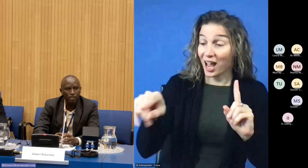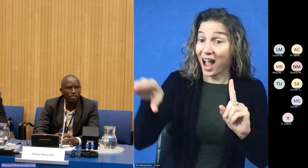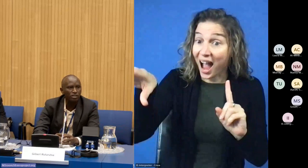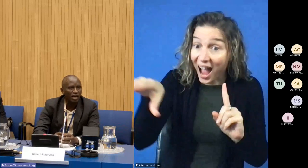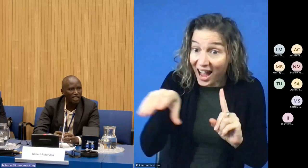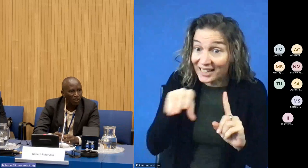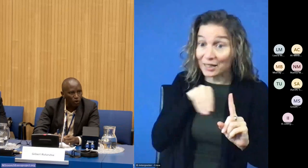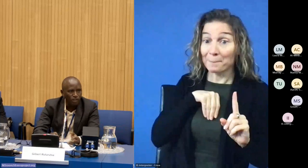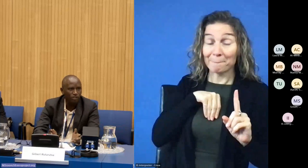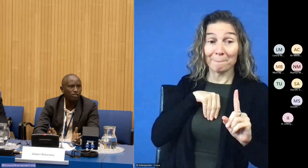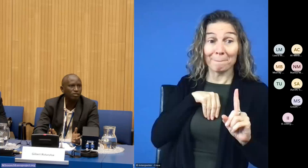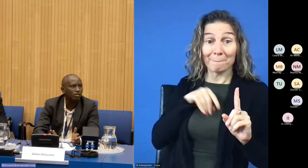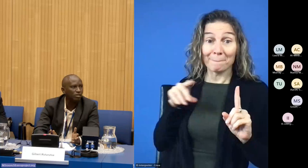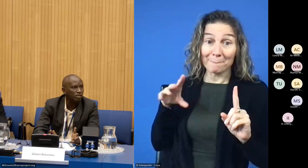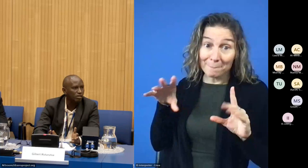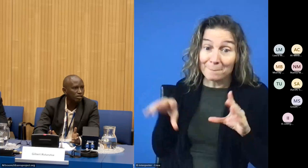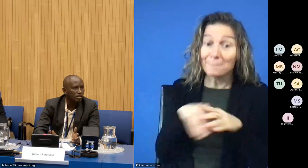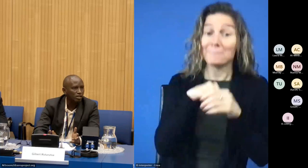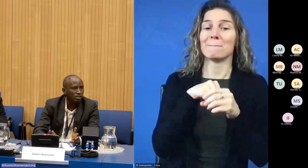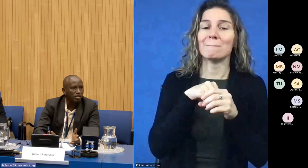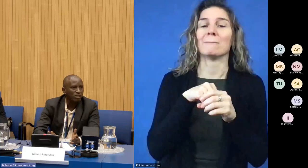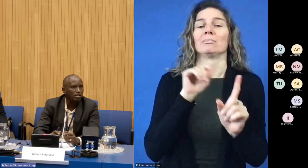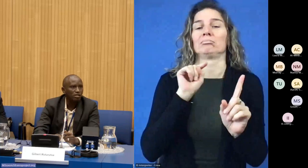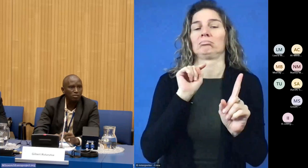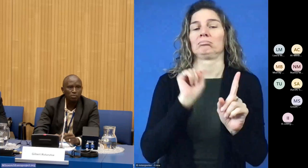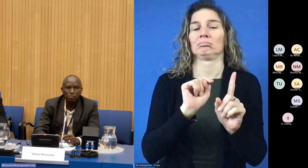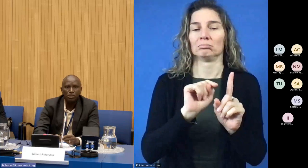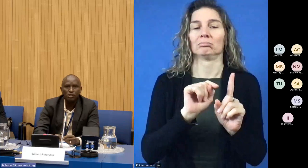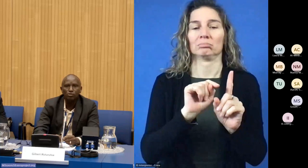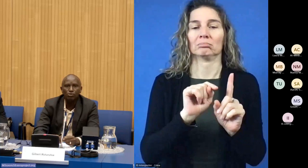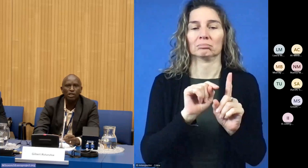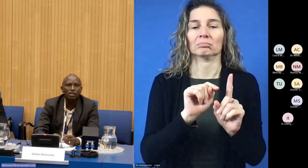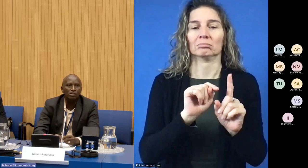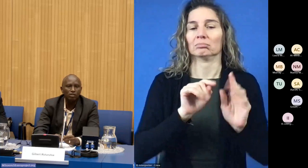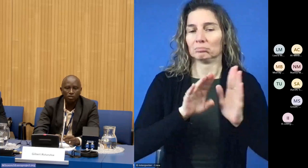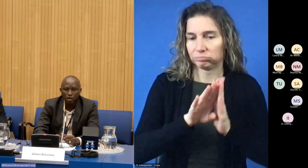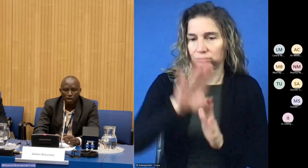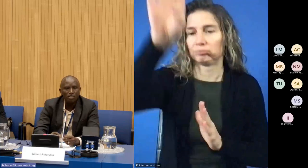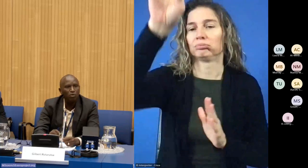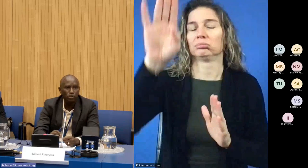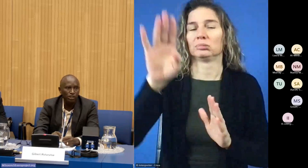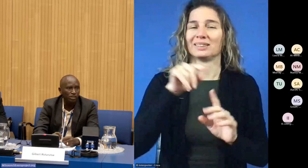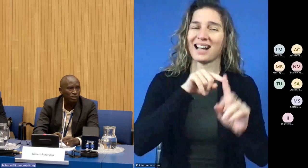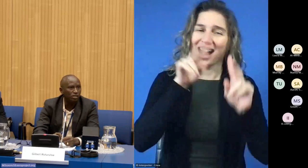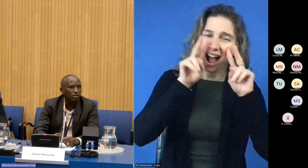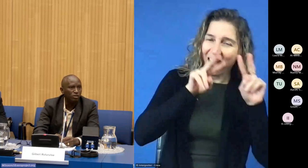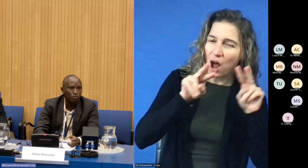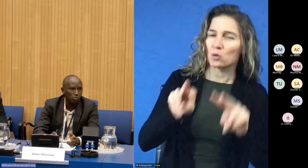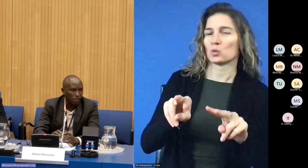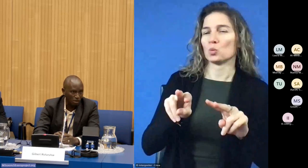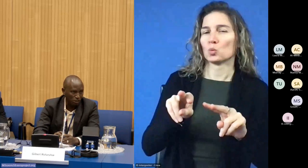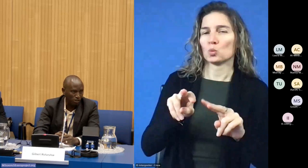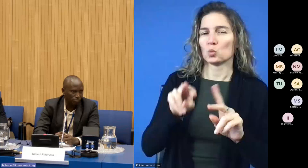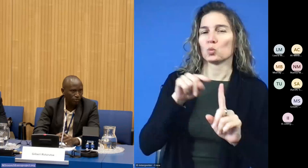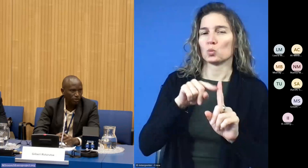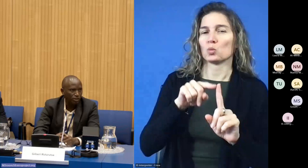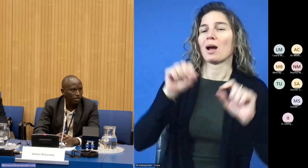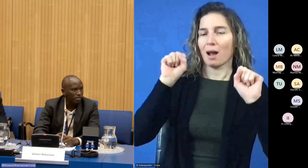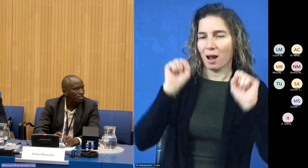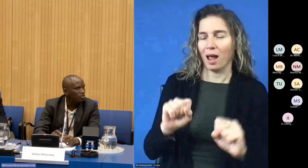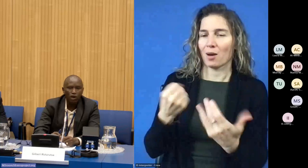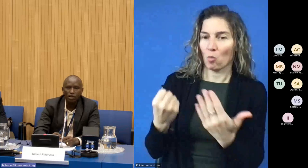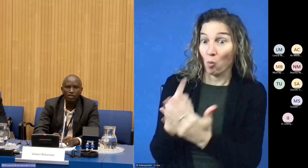when it is unlocked, then the possibility to gain other opportunities will be coming. That's why